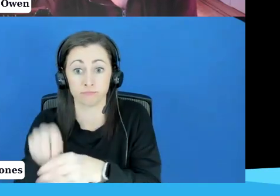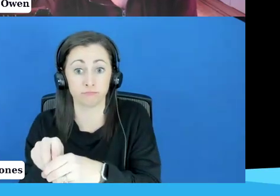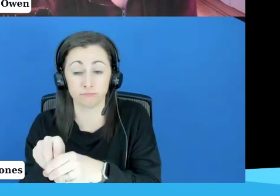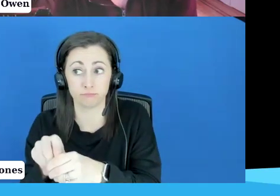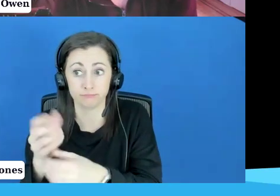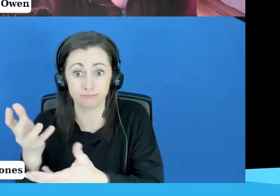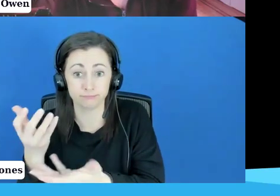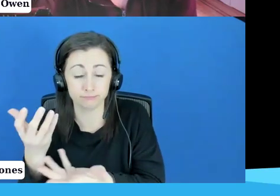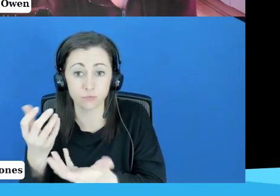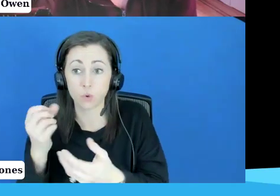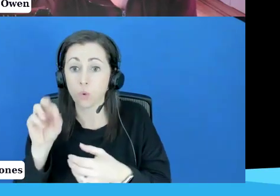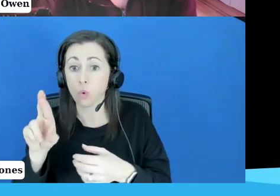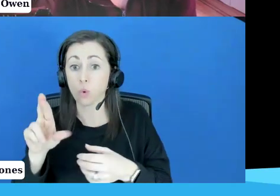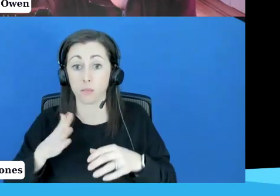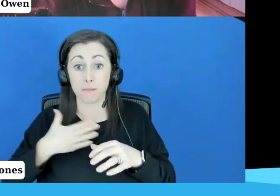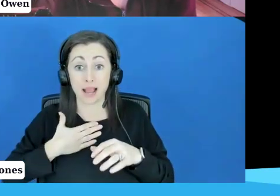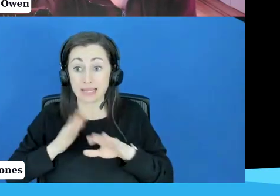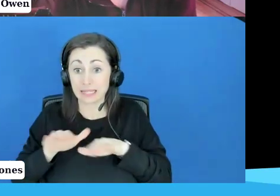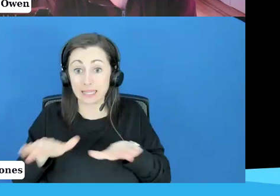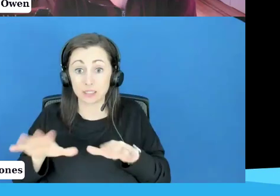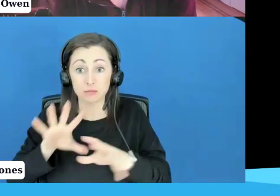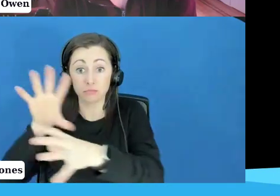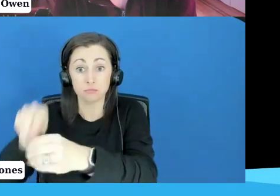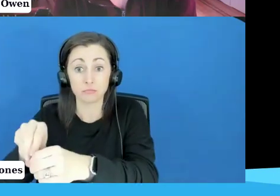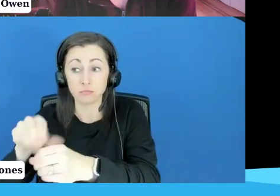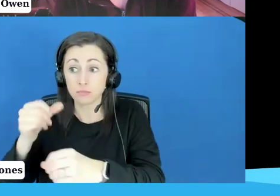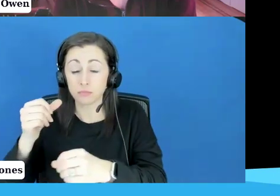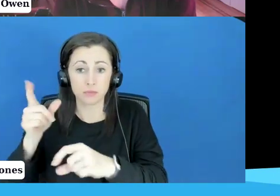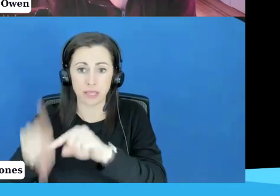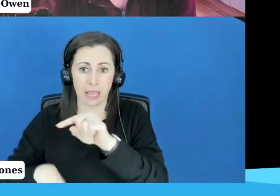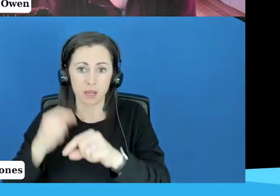or for my children to participate if things aren't accessible to me.